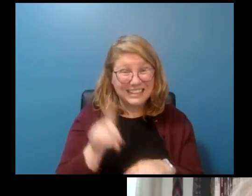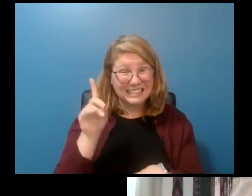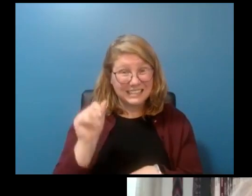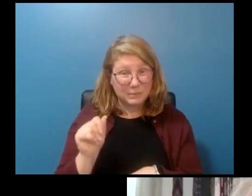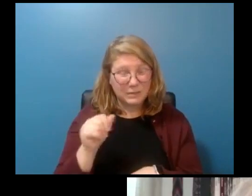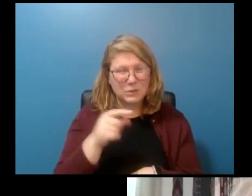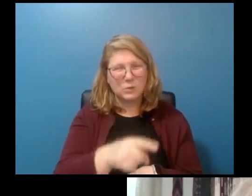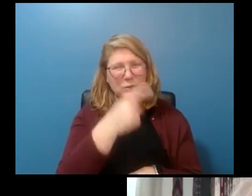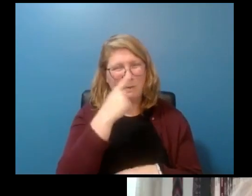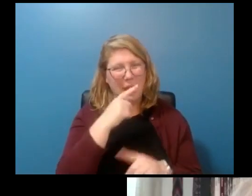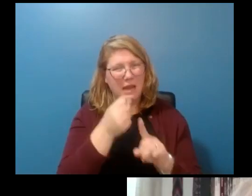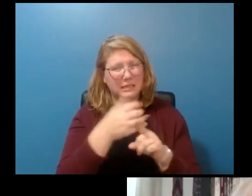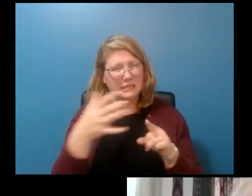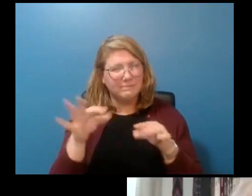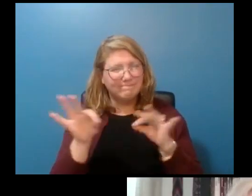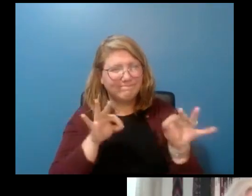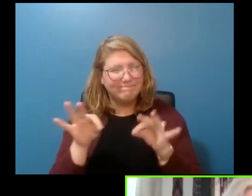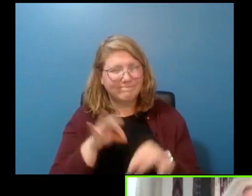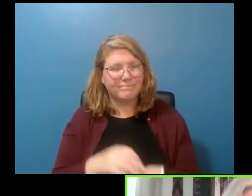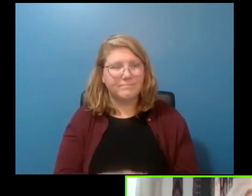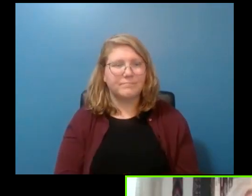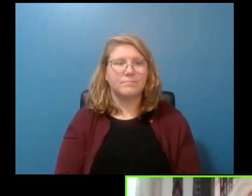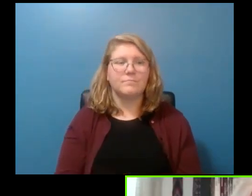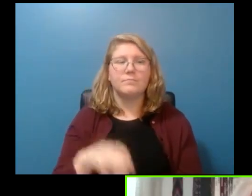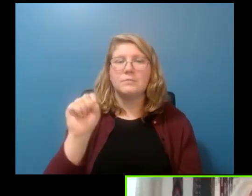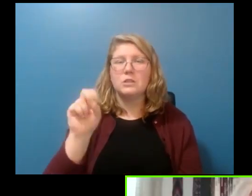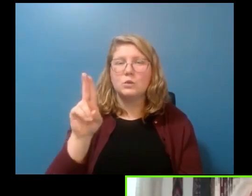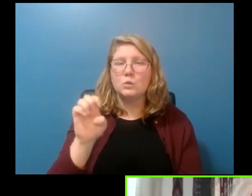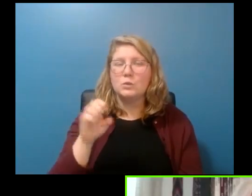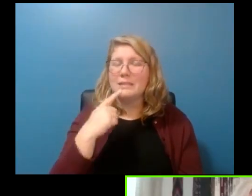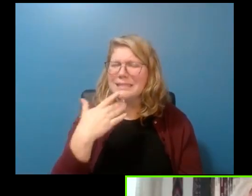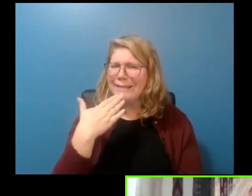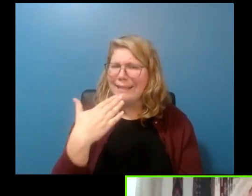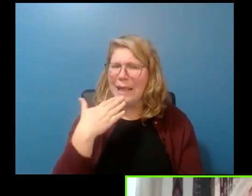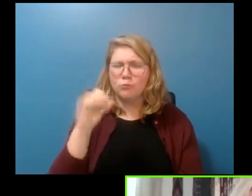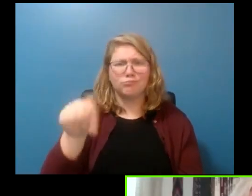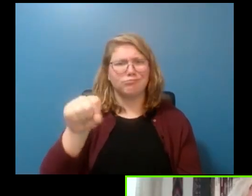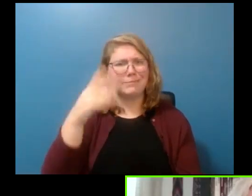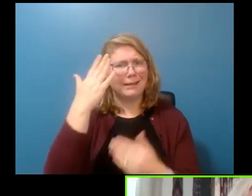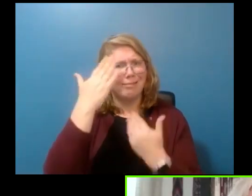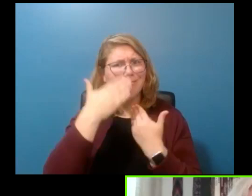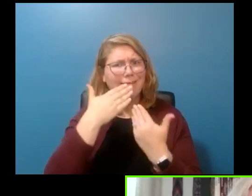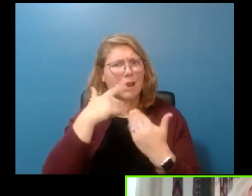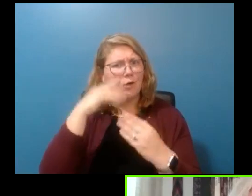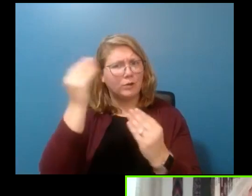understand what's the commitment act? How do I navigate the adult mental health system or